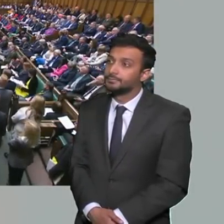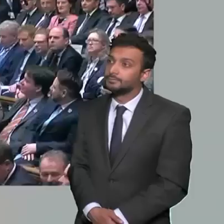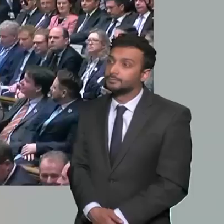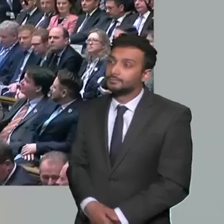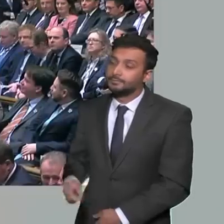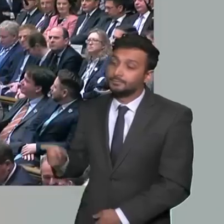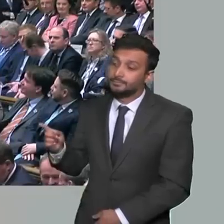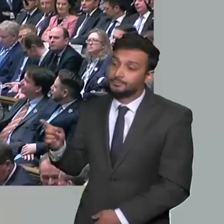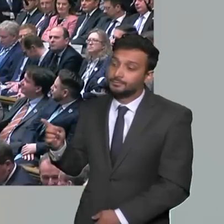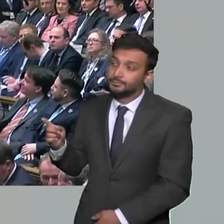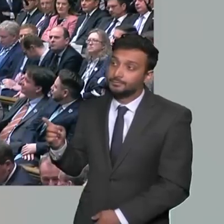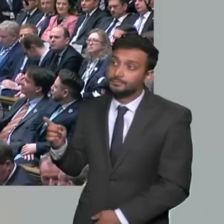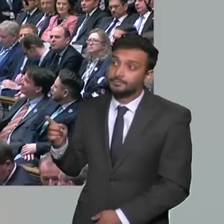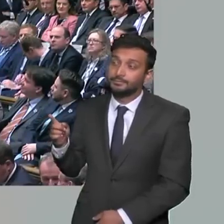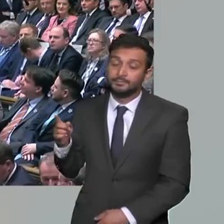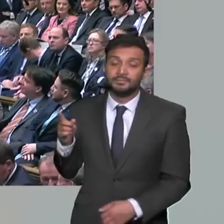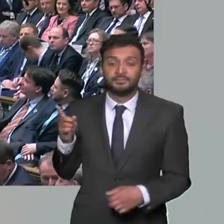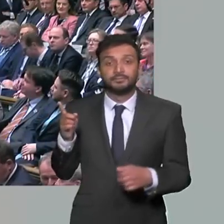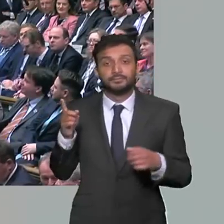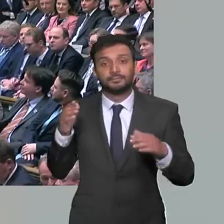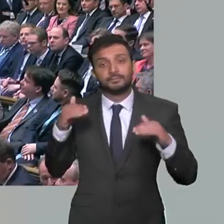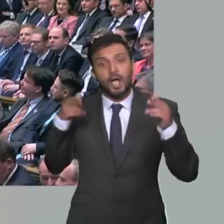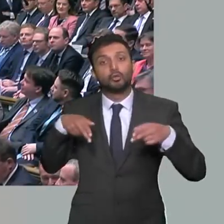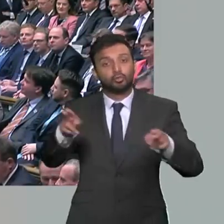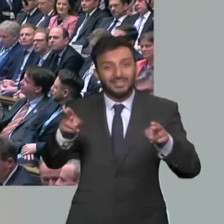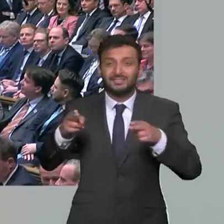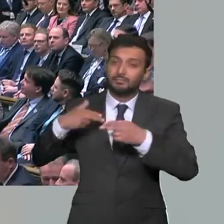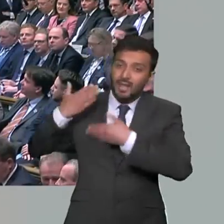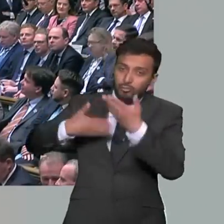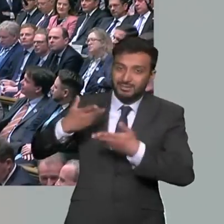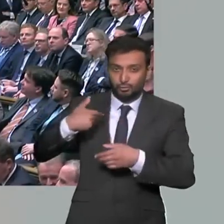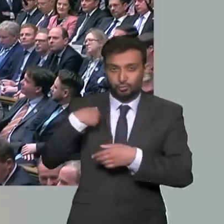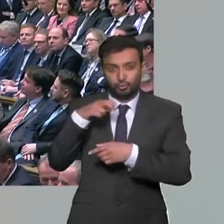High streets and heritage mean a lot to the people of Stoke-on-Trent North, Kidsgrove and Talke.